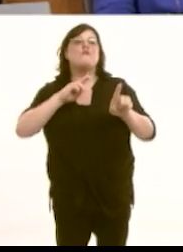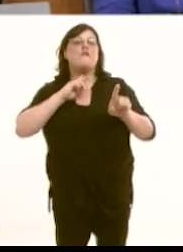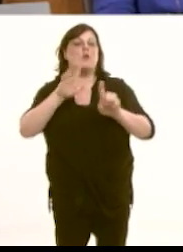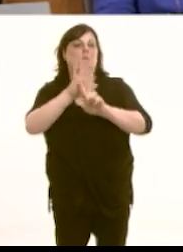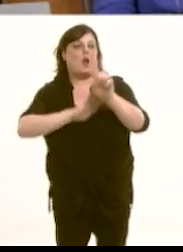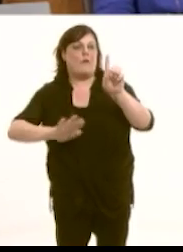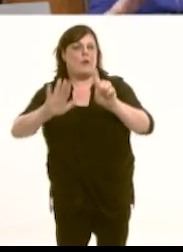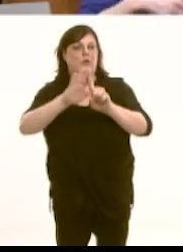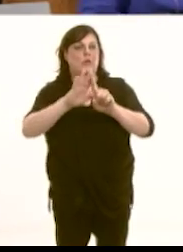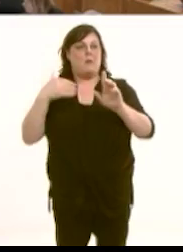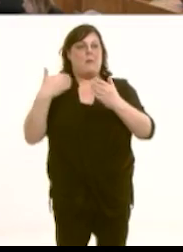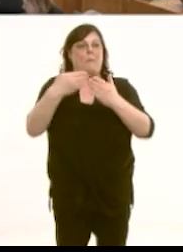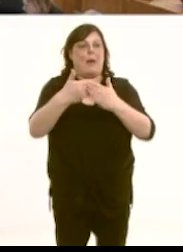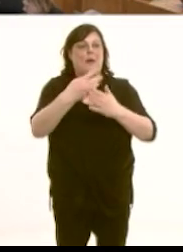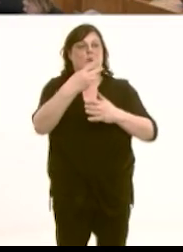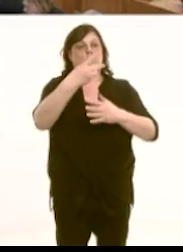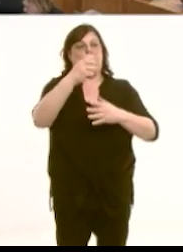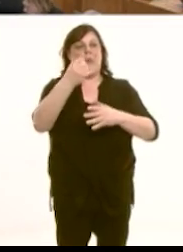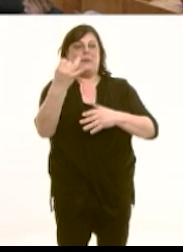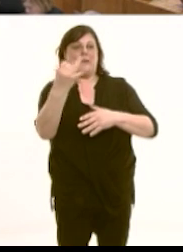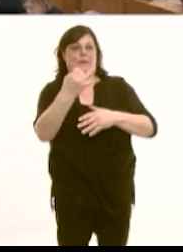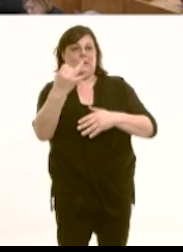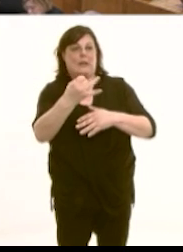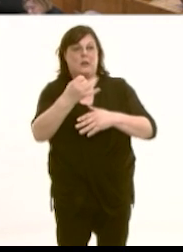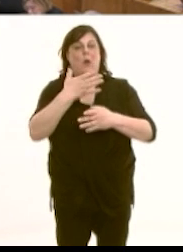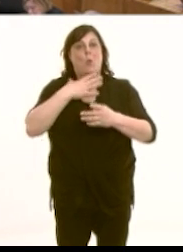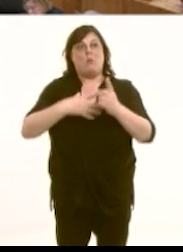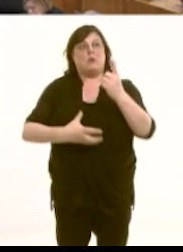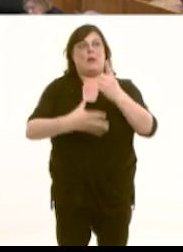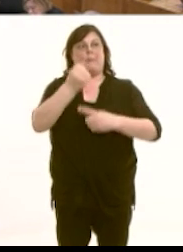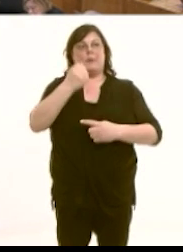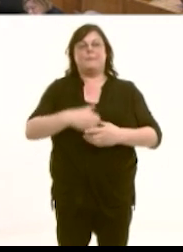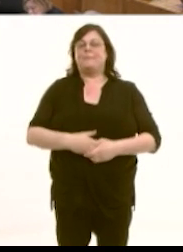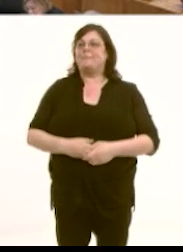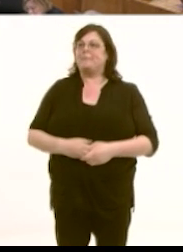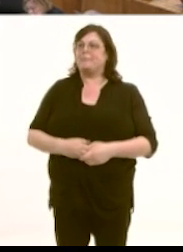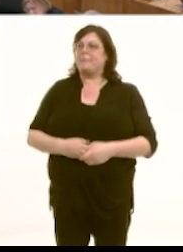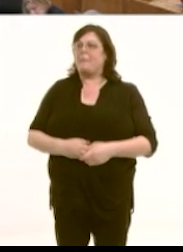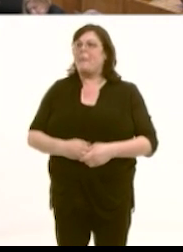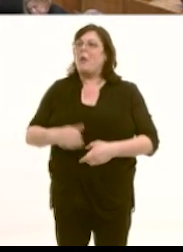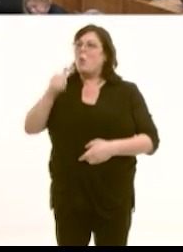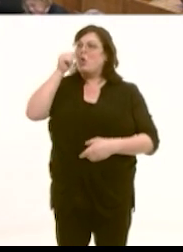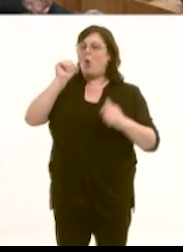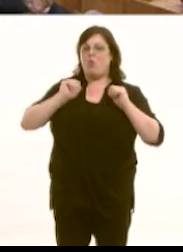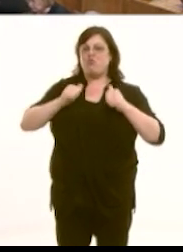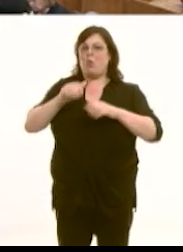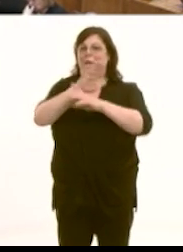Of course, Members will want to ensure that thatís exactly what happens. Rhun ap Iorwerth: Although rural areas such as Ynys MÙn pay exactly the same as everyone